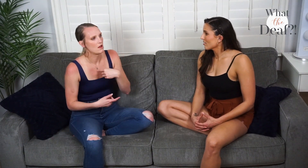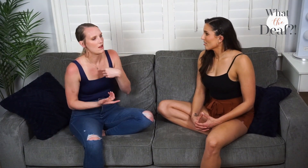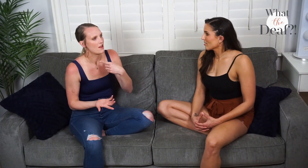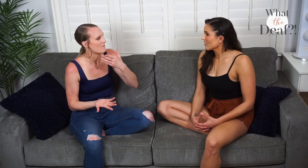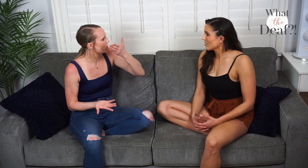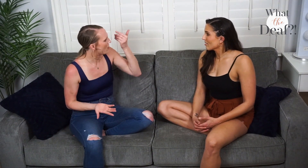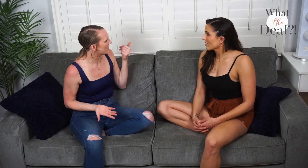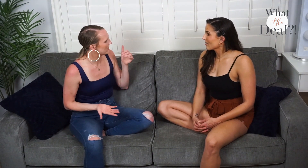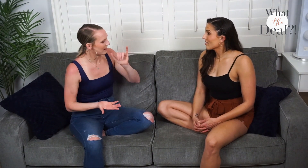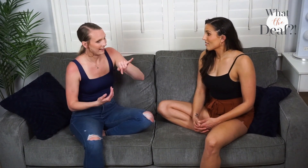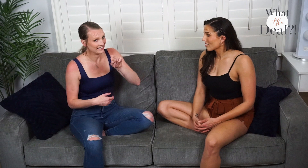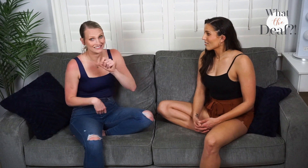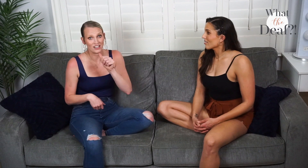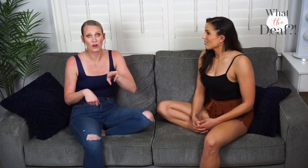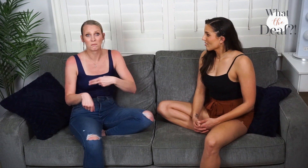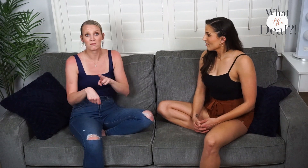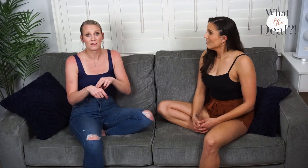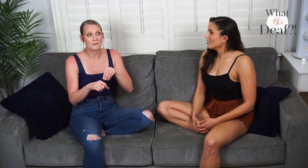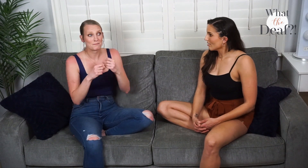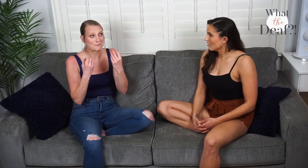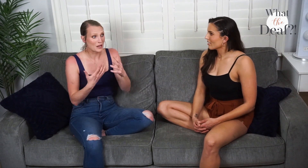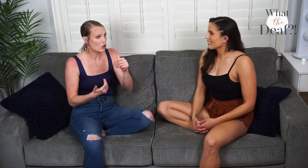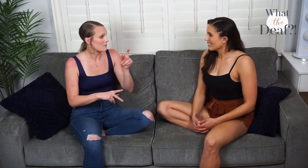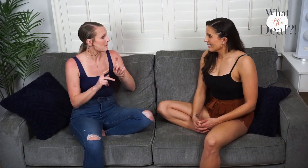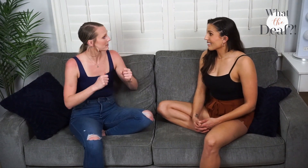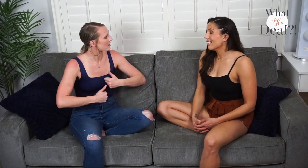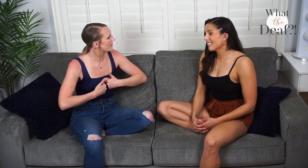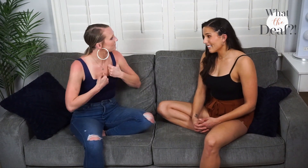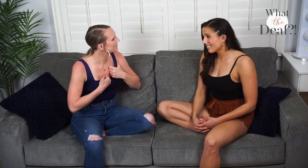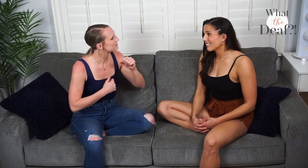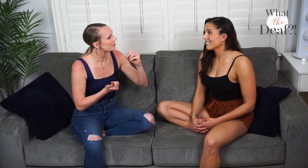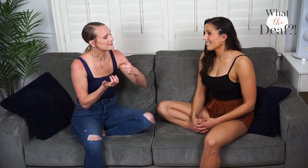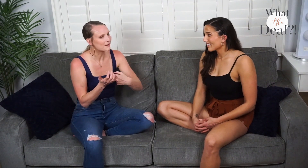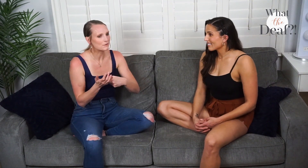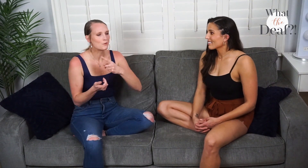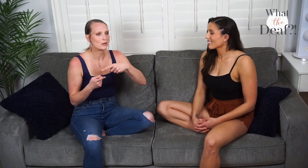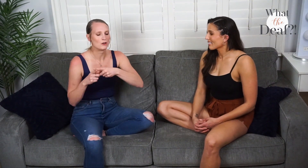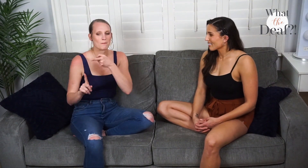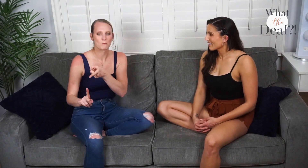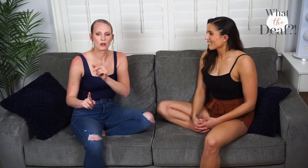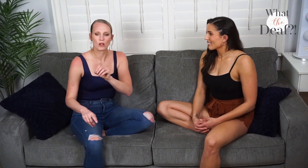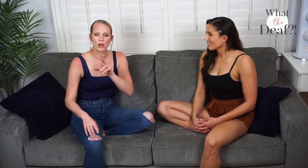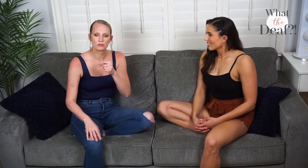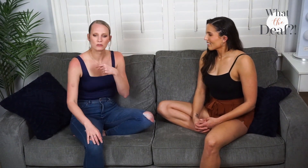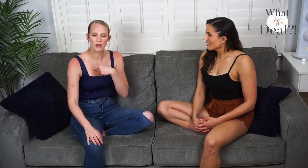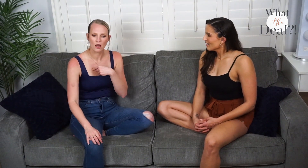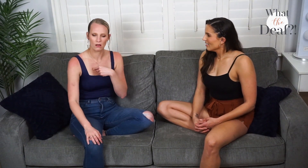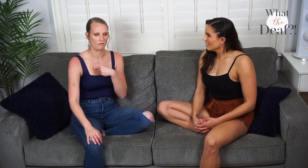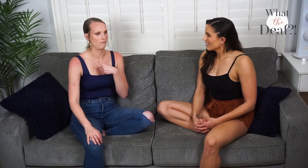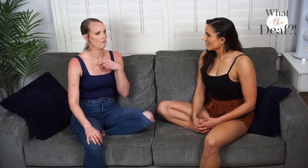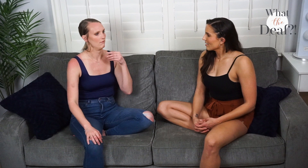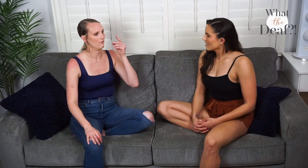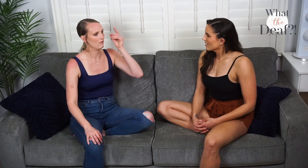to the point where I forget that it's not normal in many other people's lives. So sometimes when he points those things out